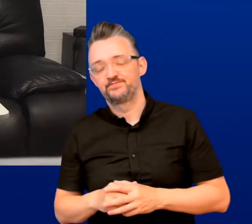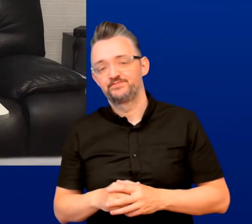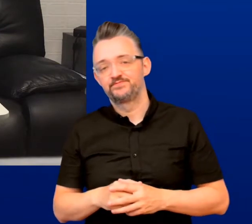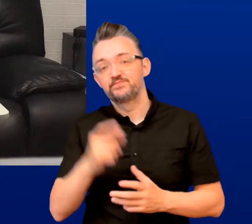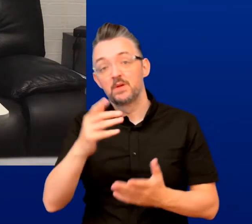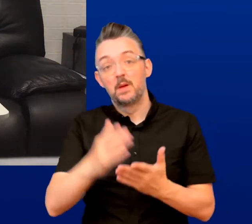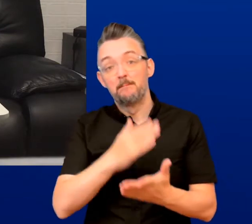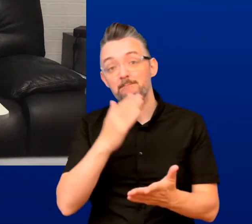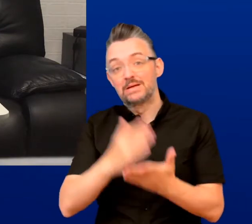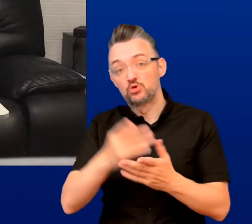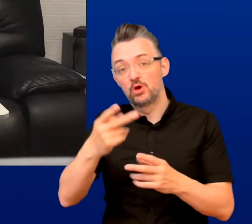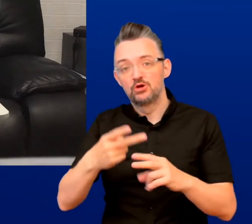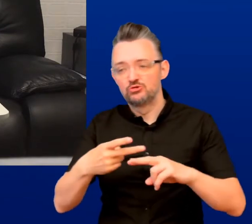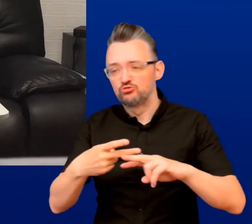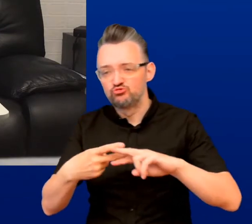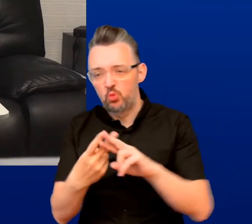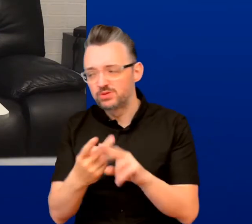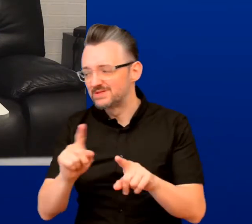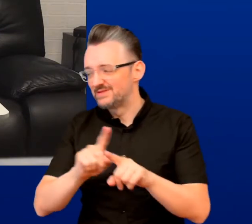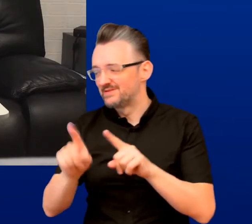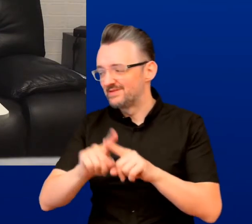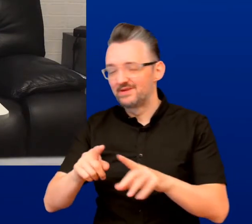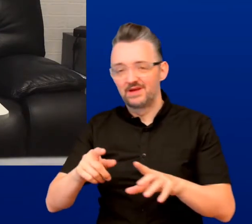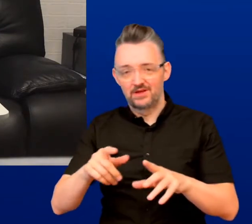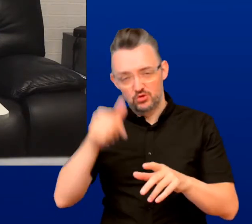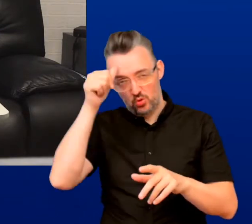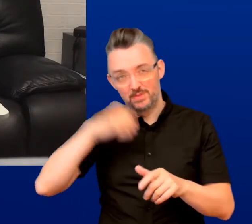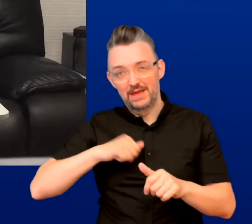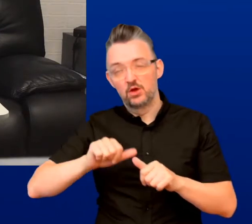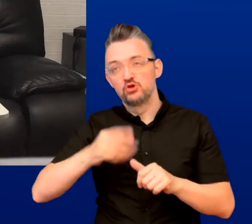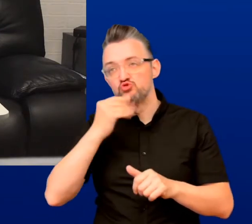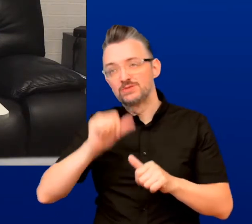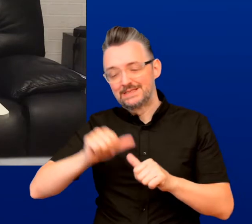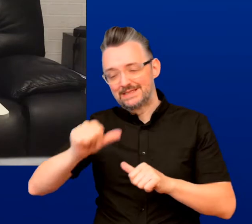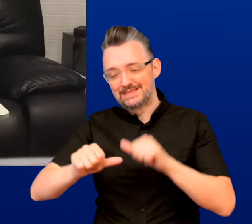to hand and then preferably in the order that you're going to use them.